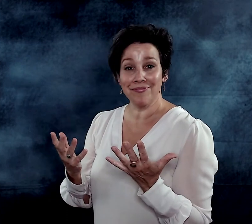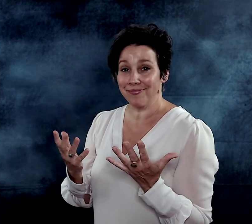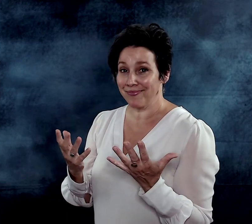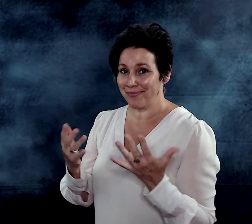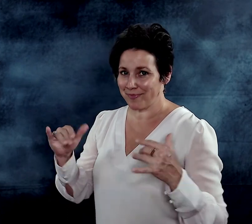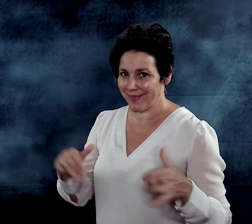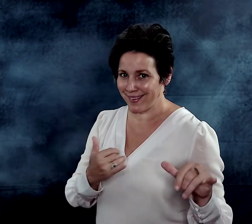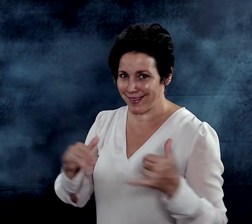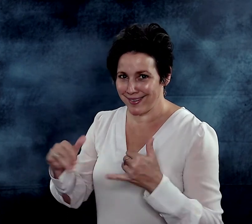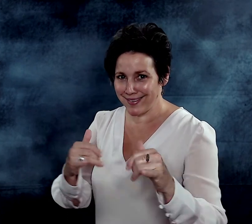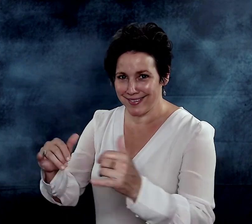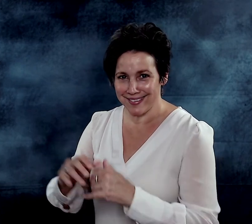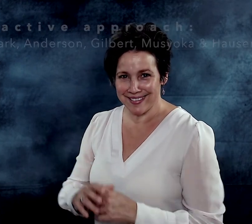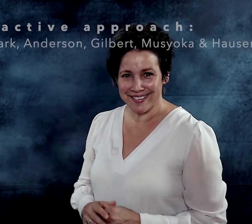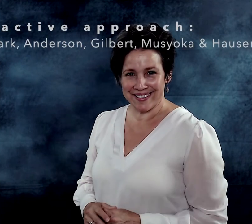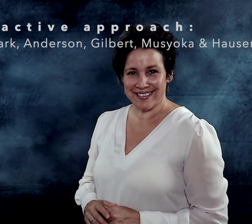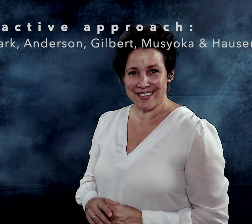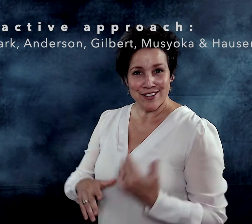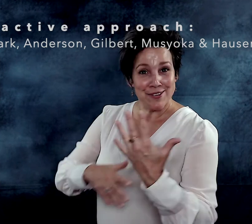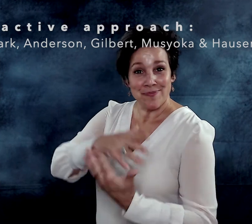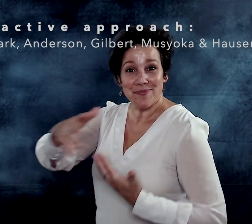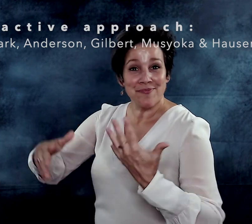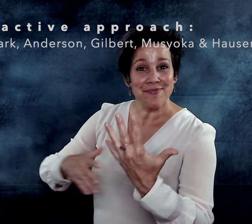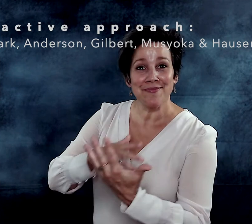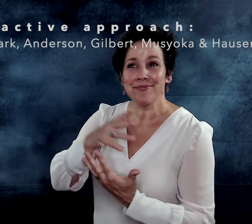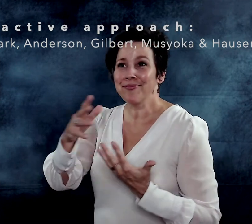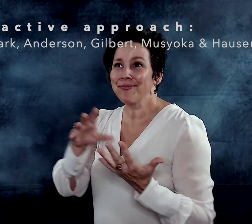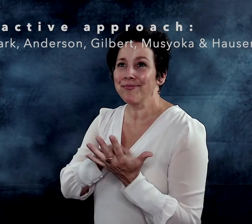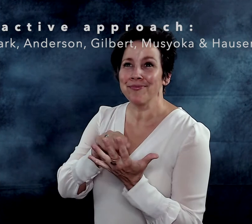playful interactive learning environment